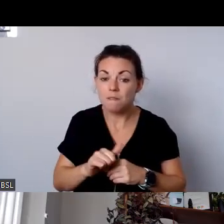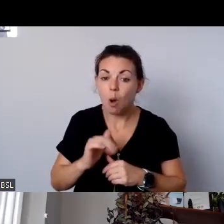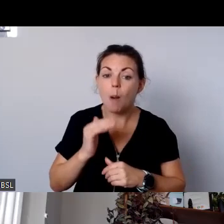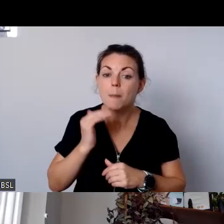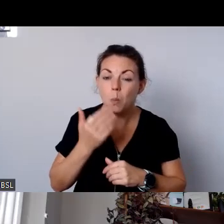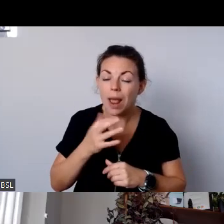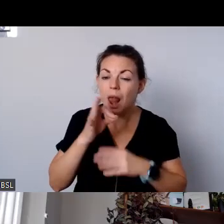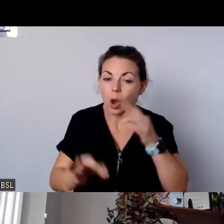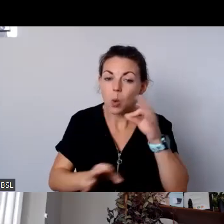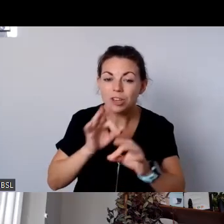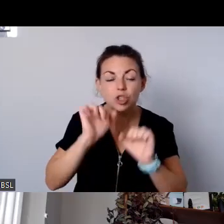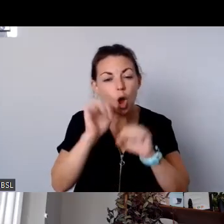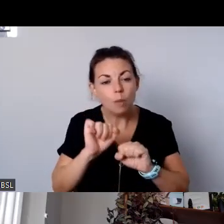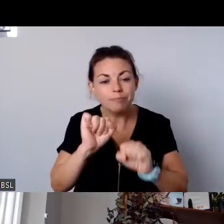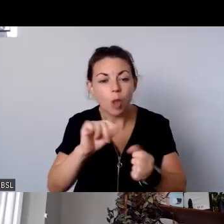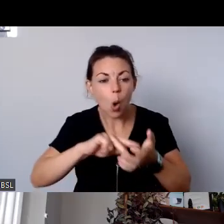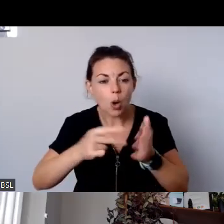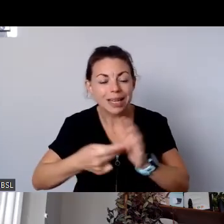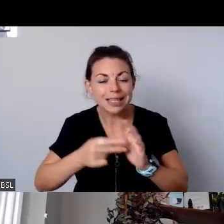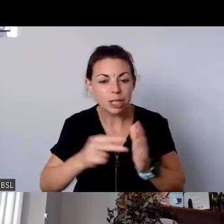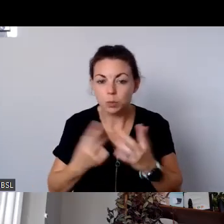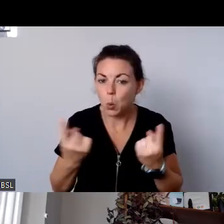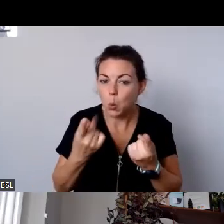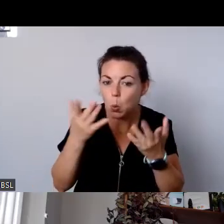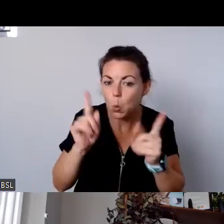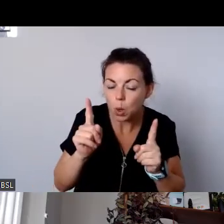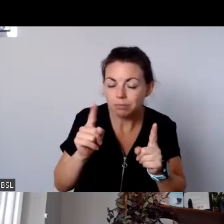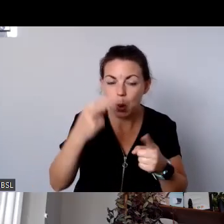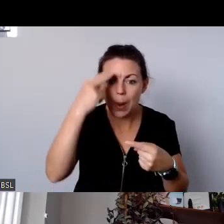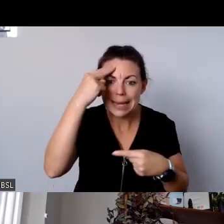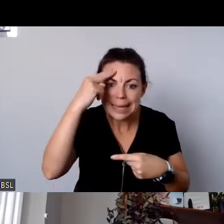about your organization. For example, we will ask the name of the organization,